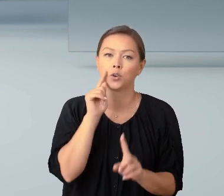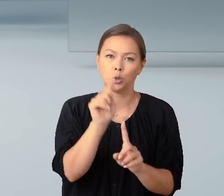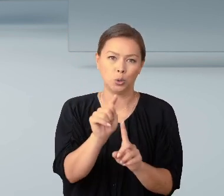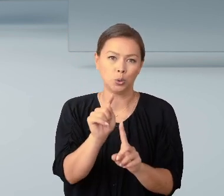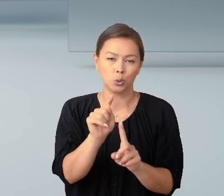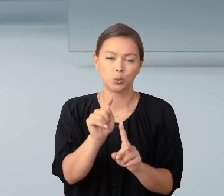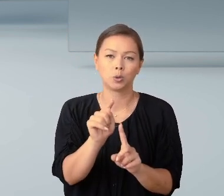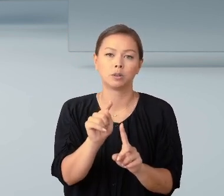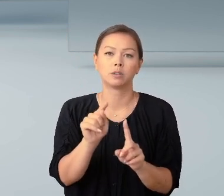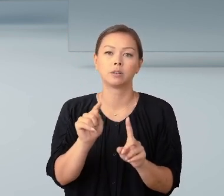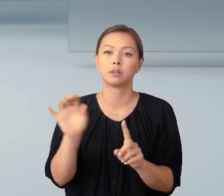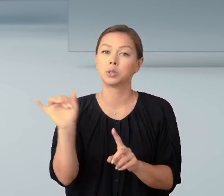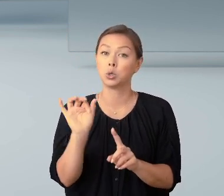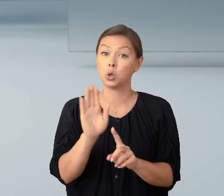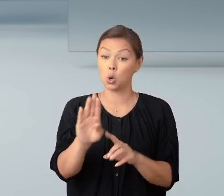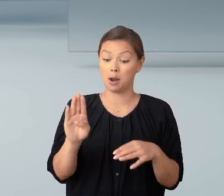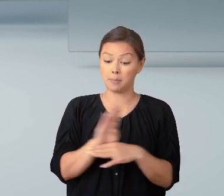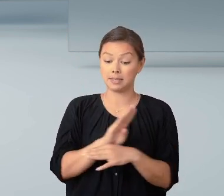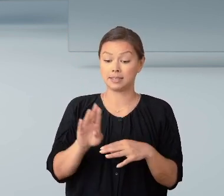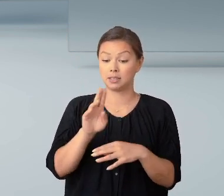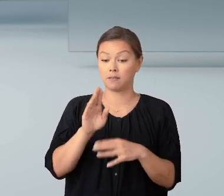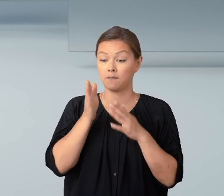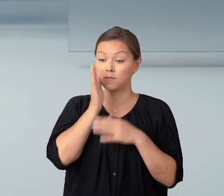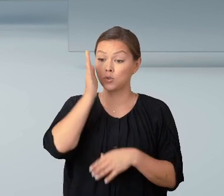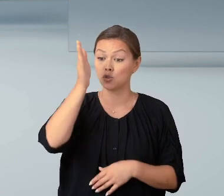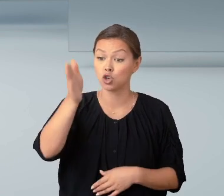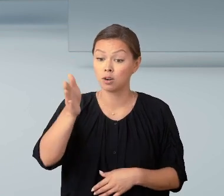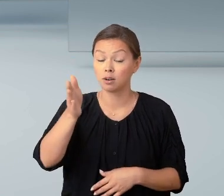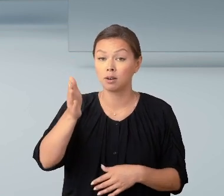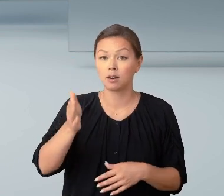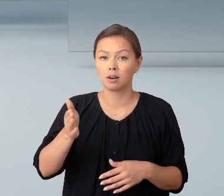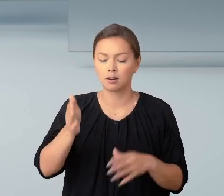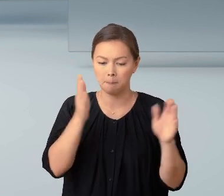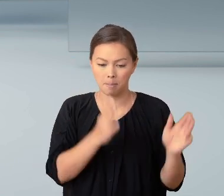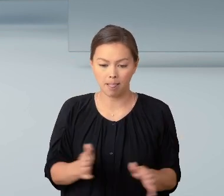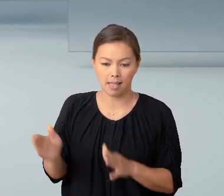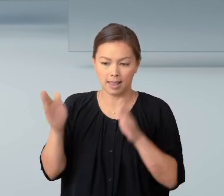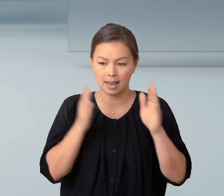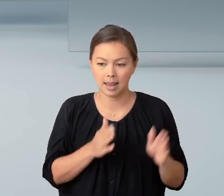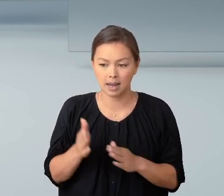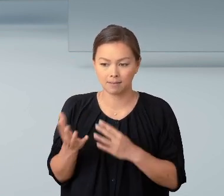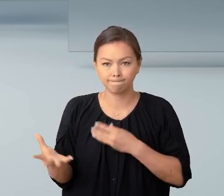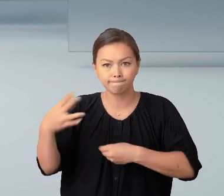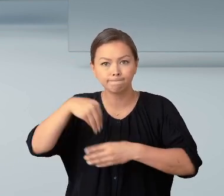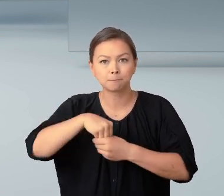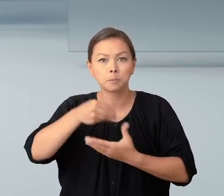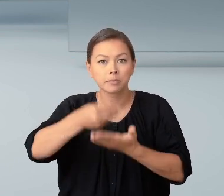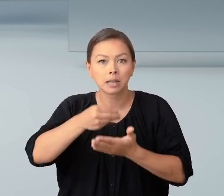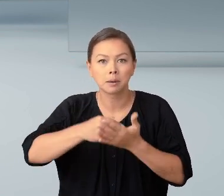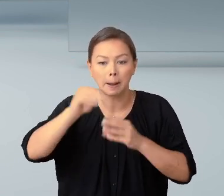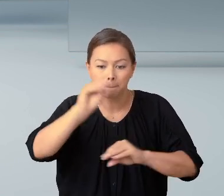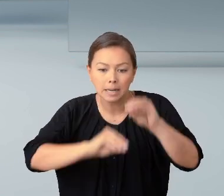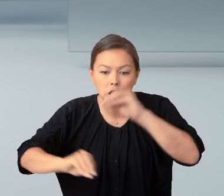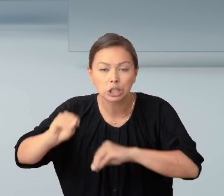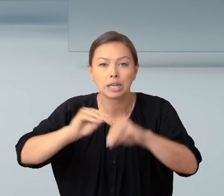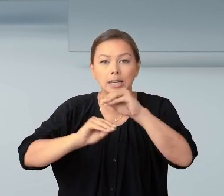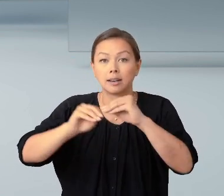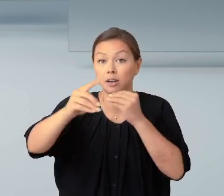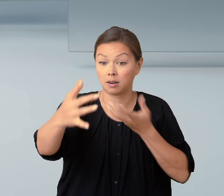to be proactive about your business's future. Plan for it, budget for it, and work with your partner to build your organization's specific